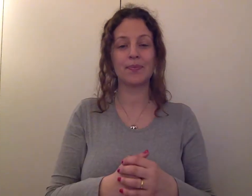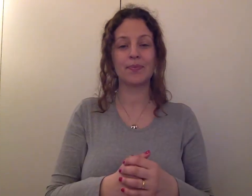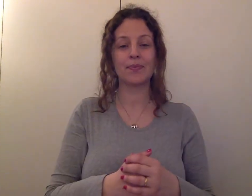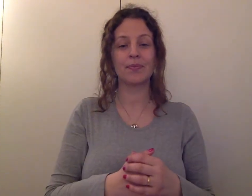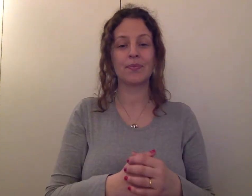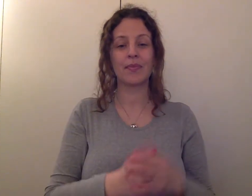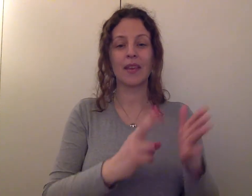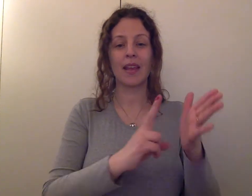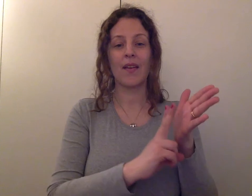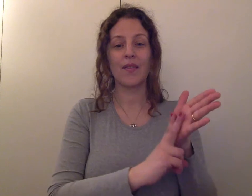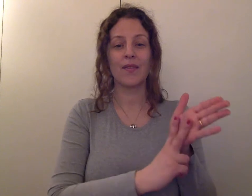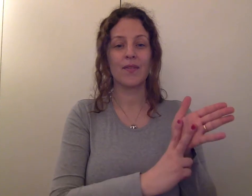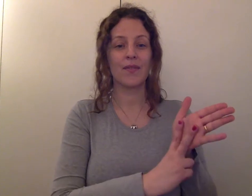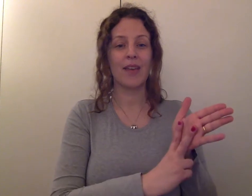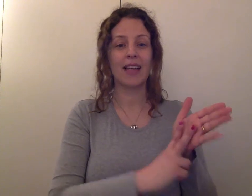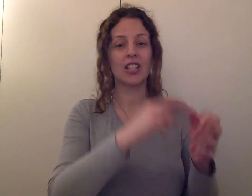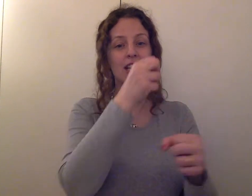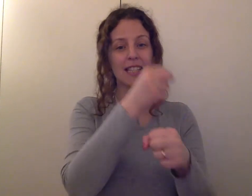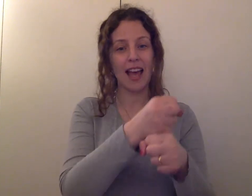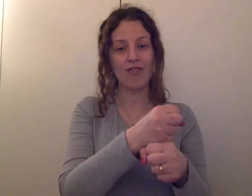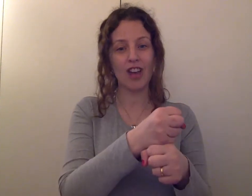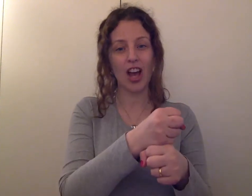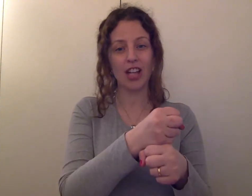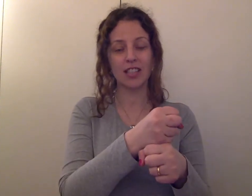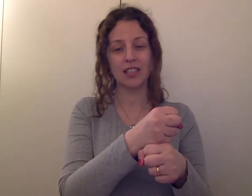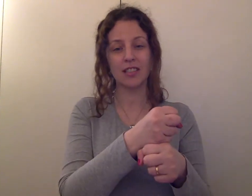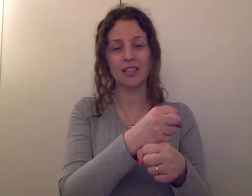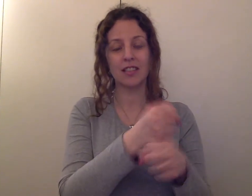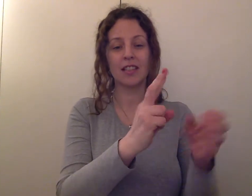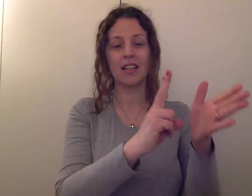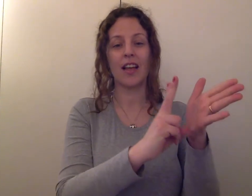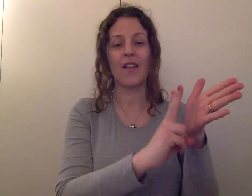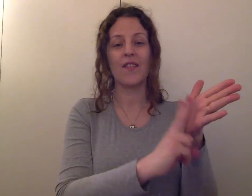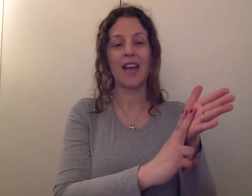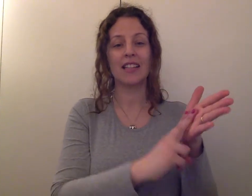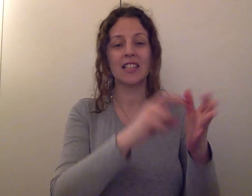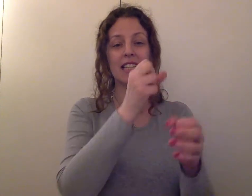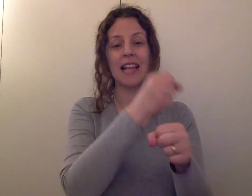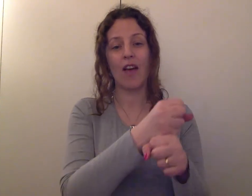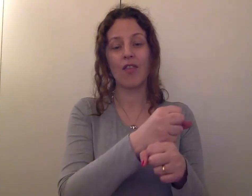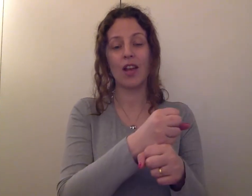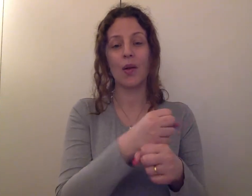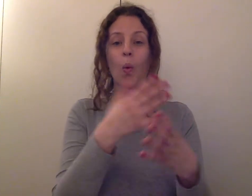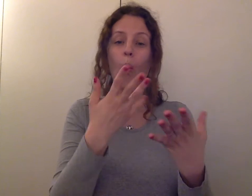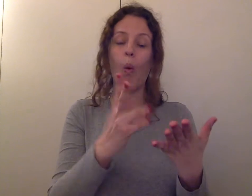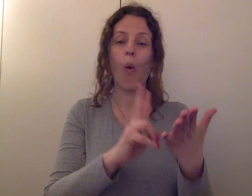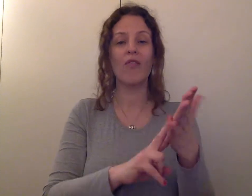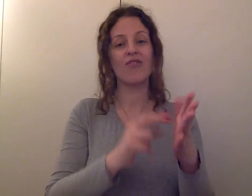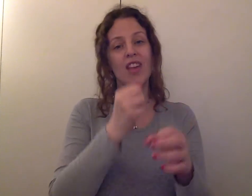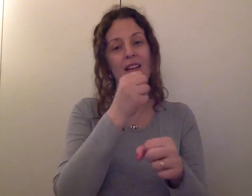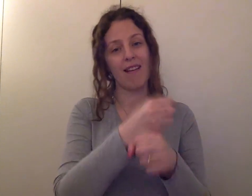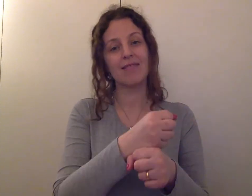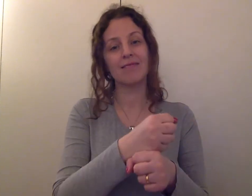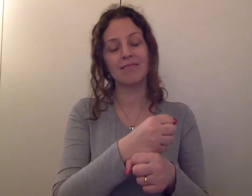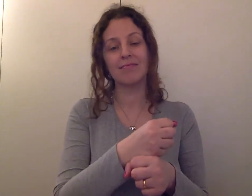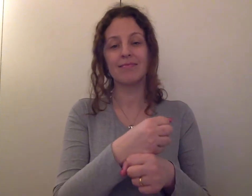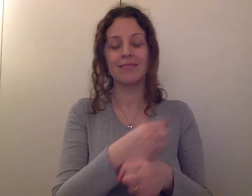VEGETARIAN or VEGAN